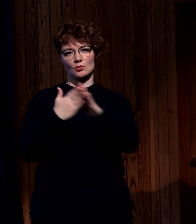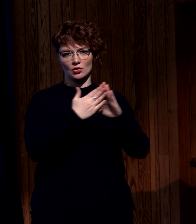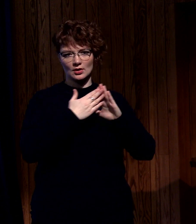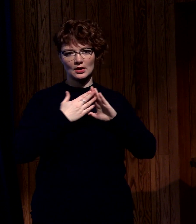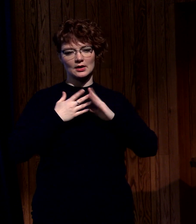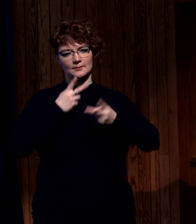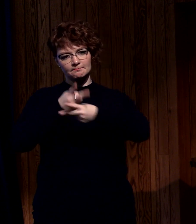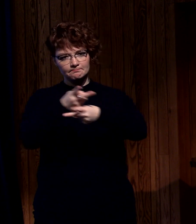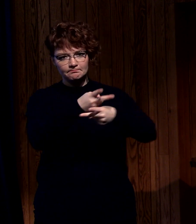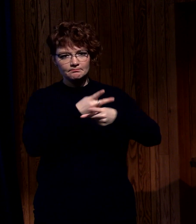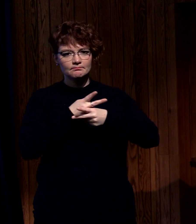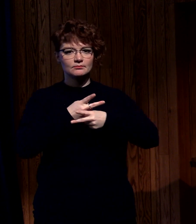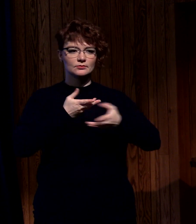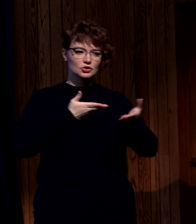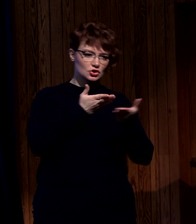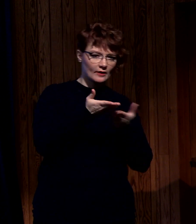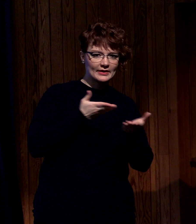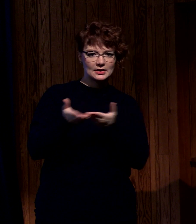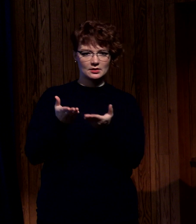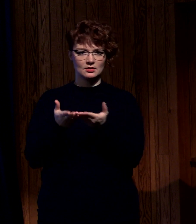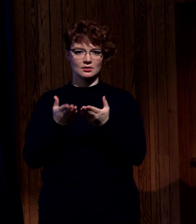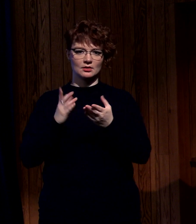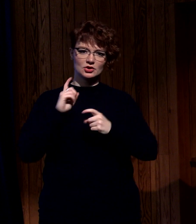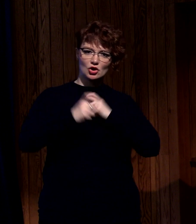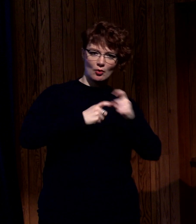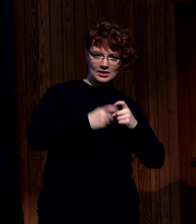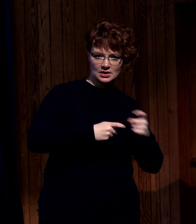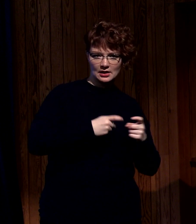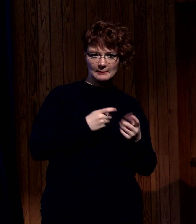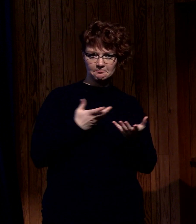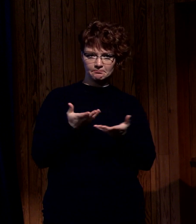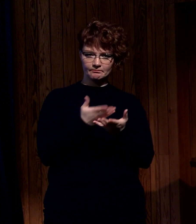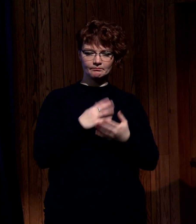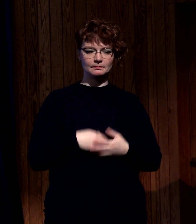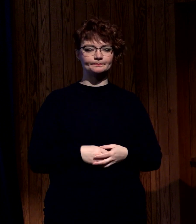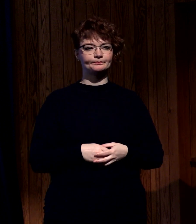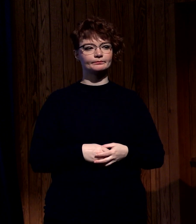hospitality, service and generosity. You see, these